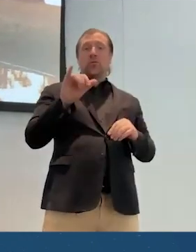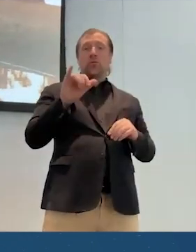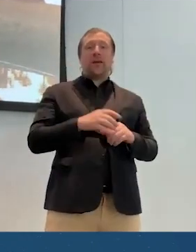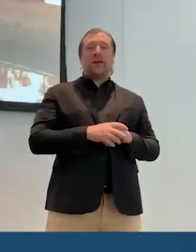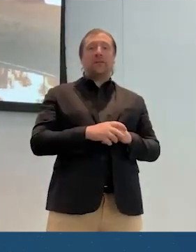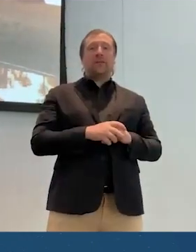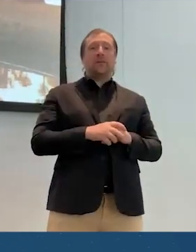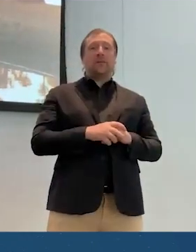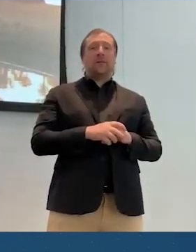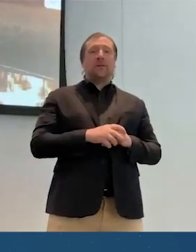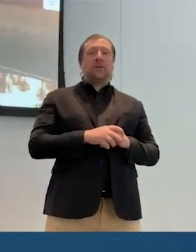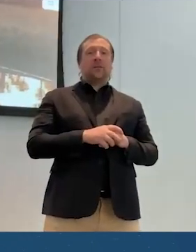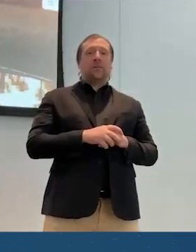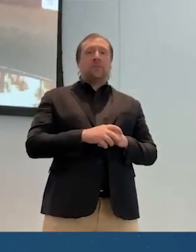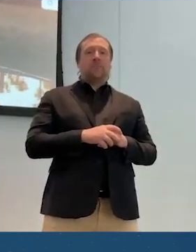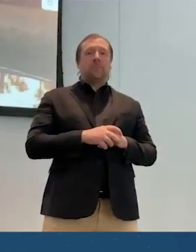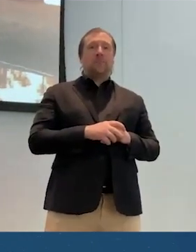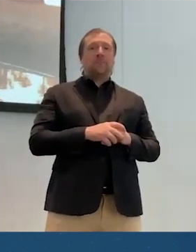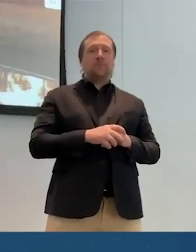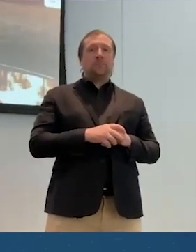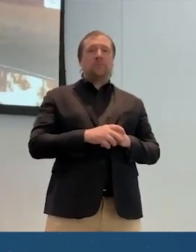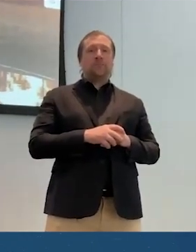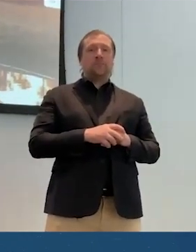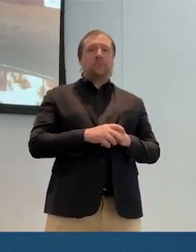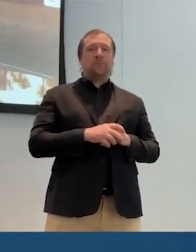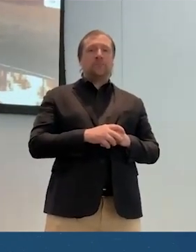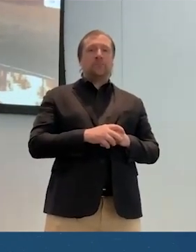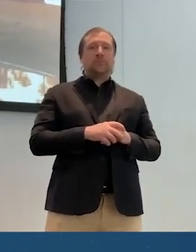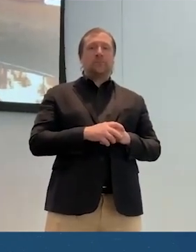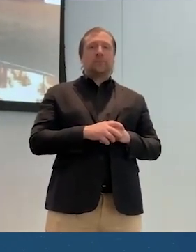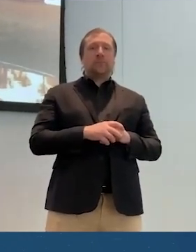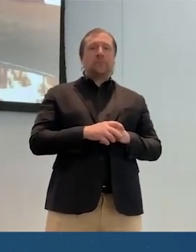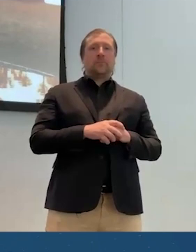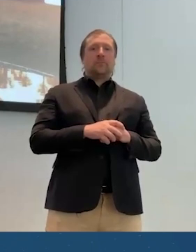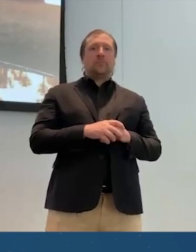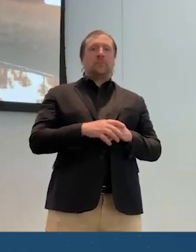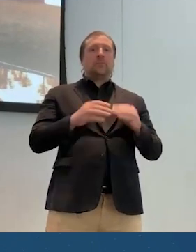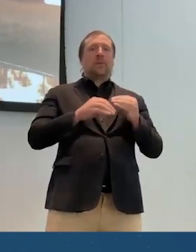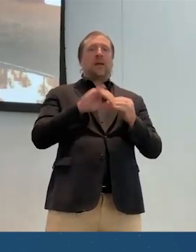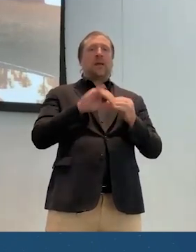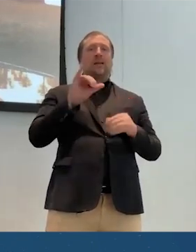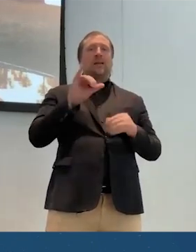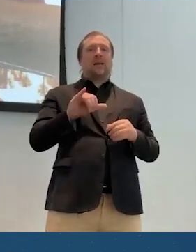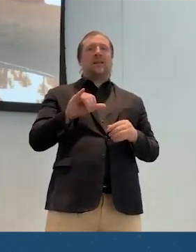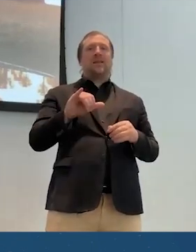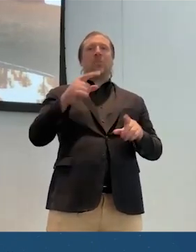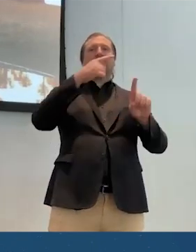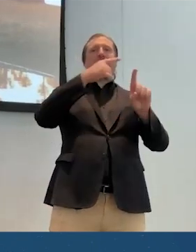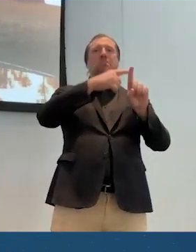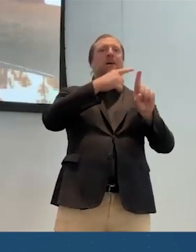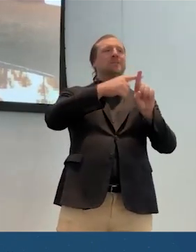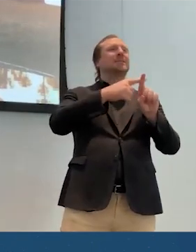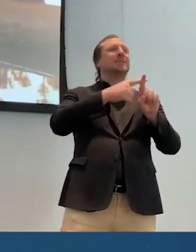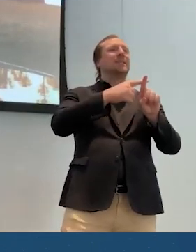But adding this control very-- it positively impacted my sense of agency.